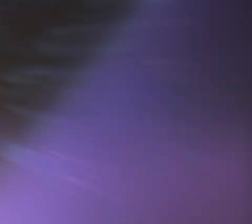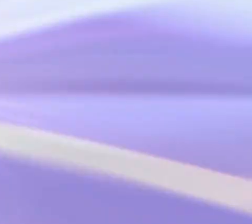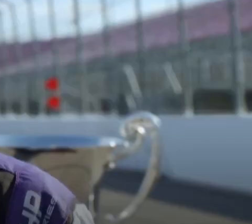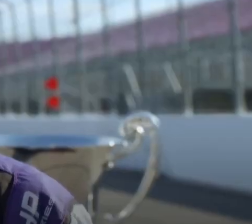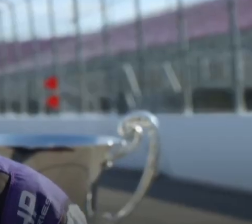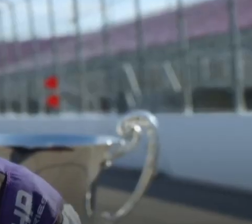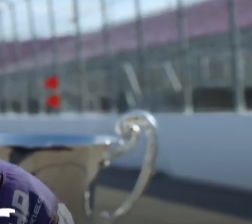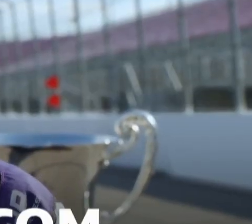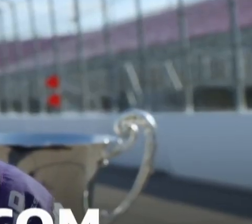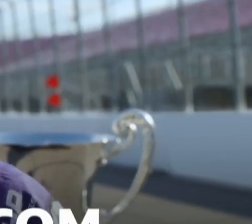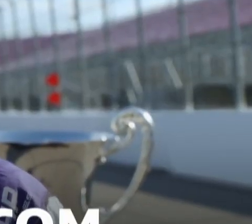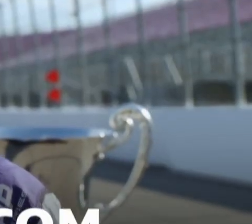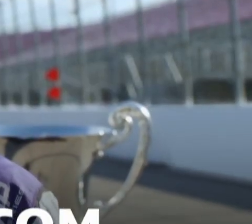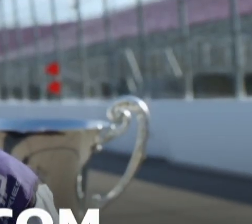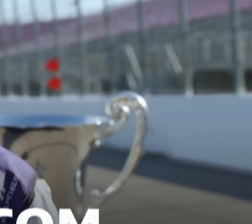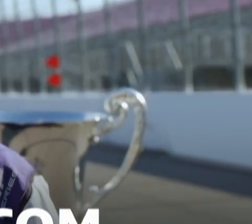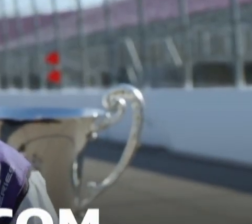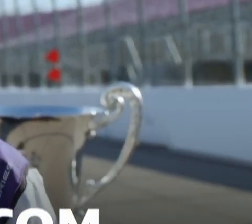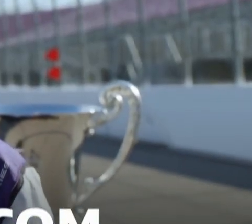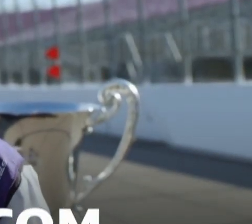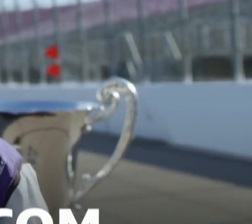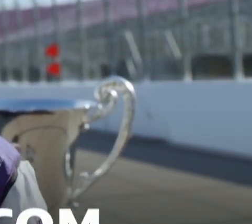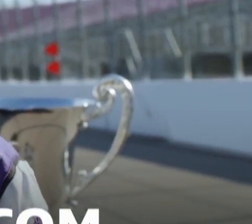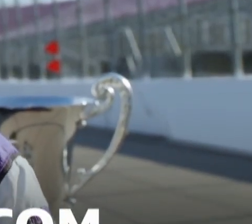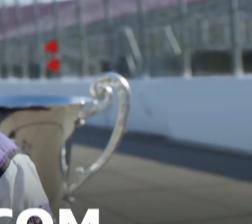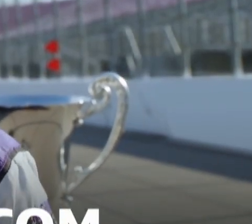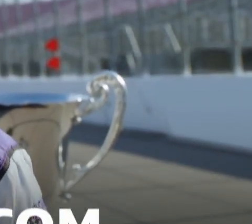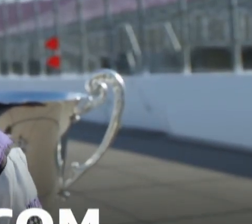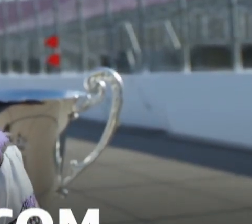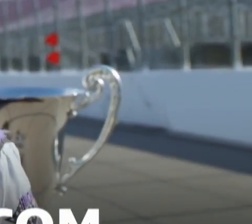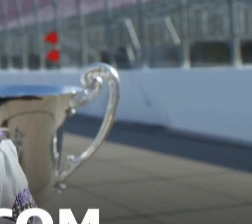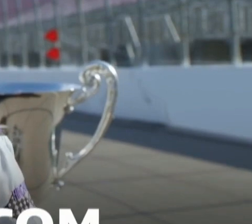Discover how you can accelerate your machine learning journey at deepracerleague.com.